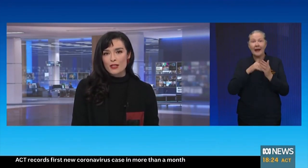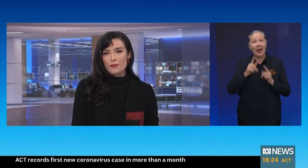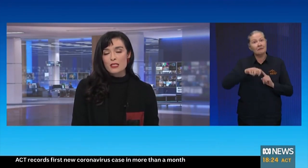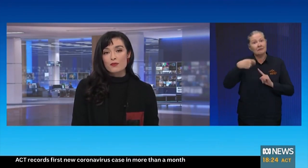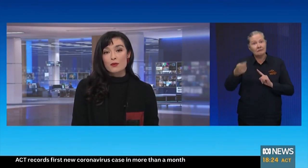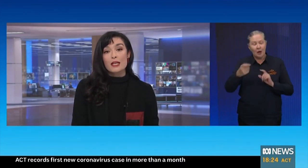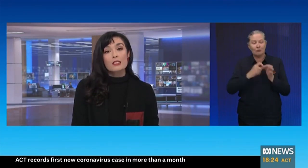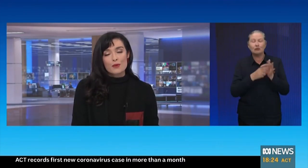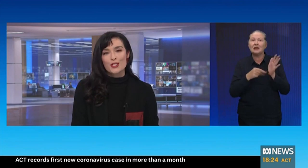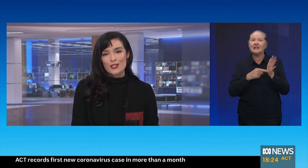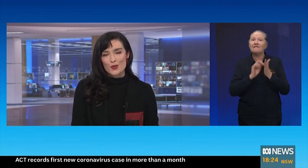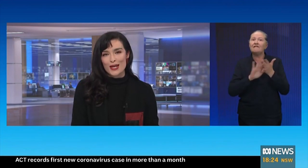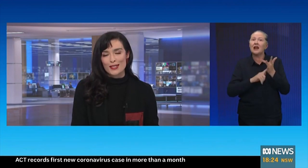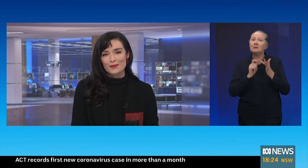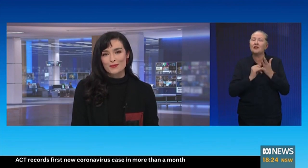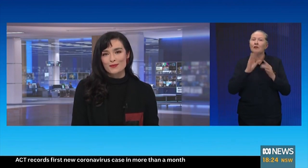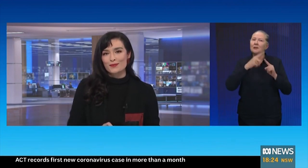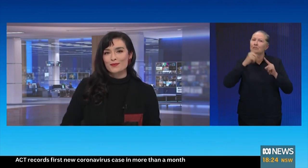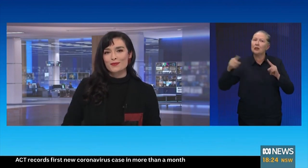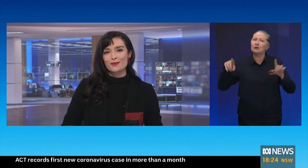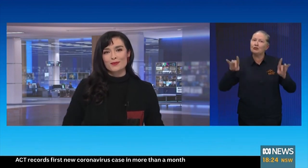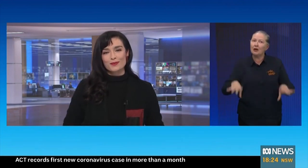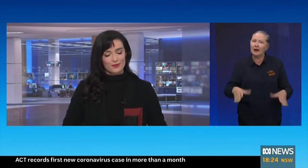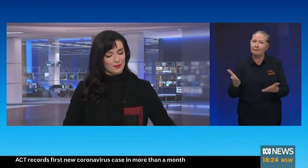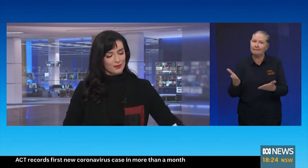I’d now like to handover to Brent Phillips from Expression Australia.